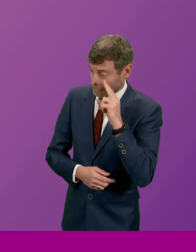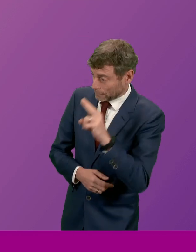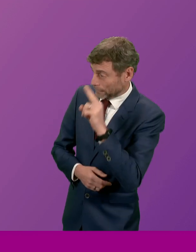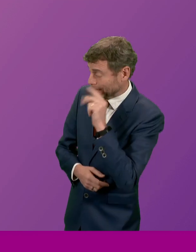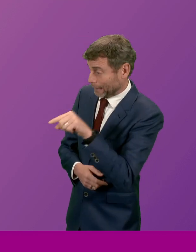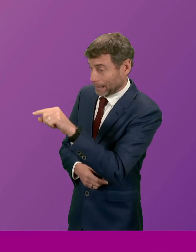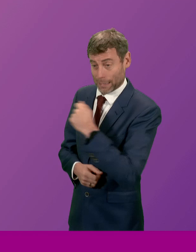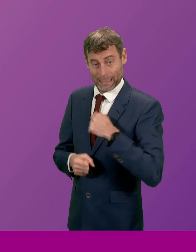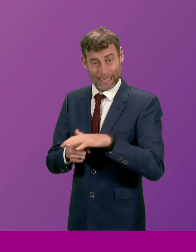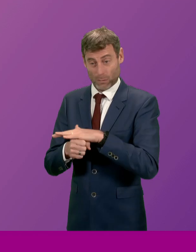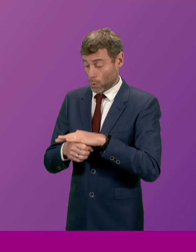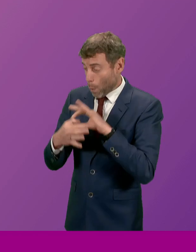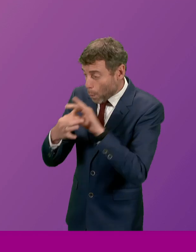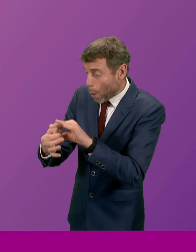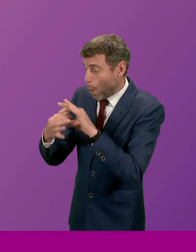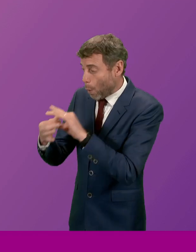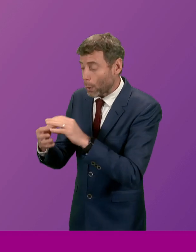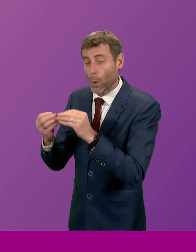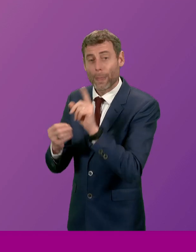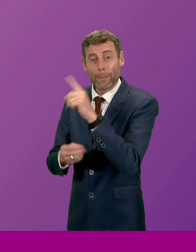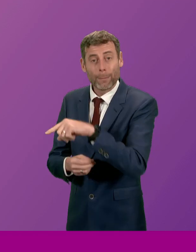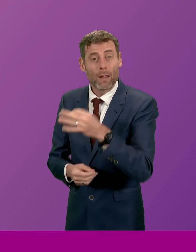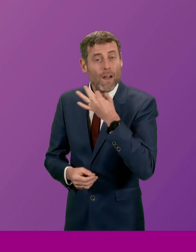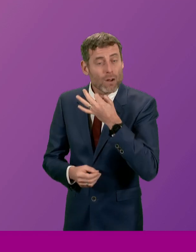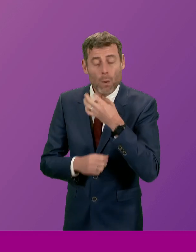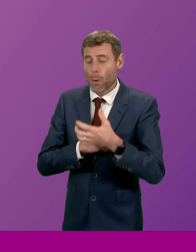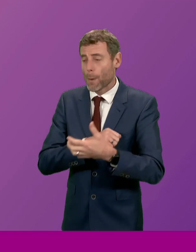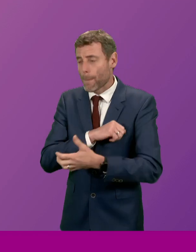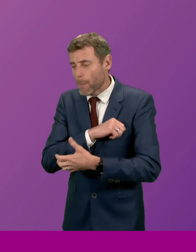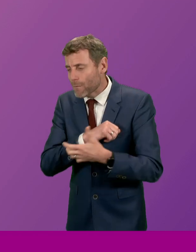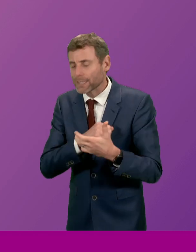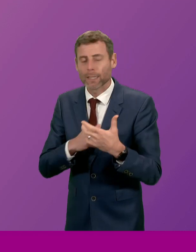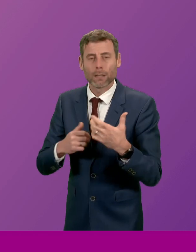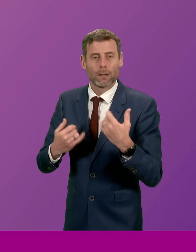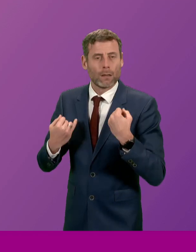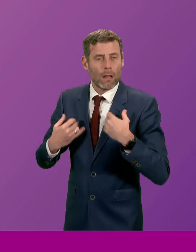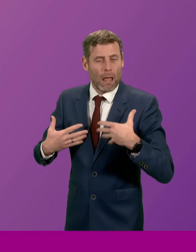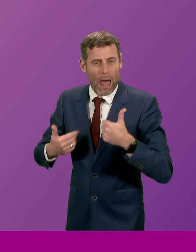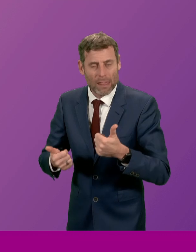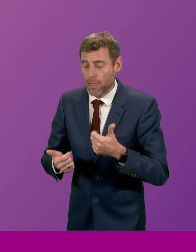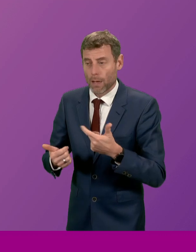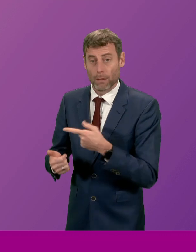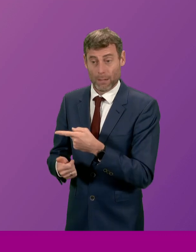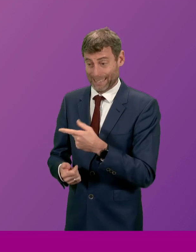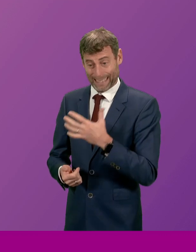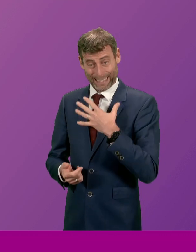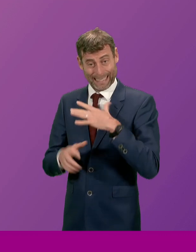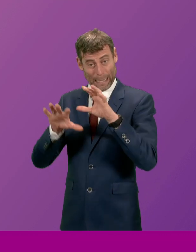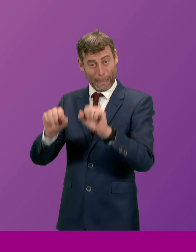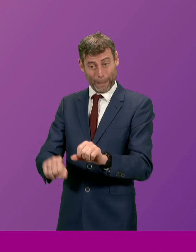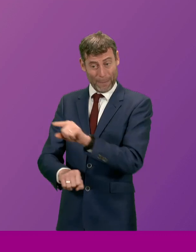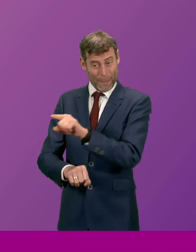in poverty and in recovery, and which are essential to the wellbeing of Scotland?